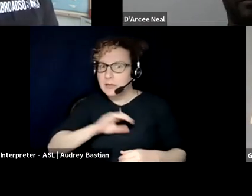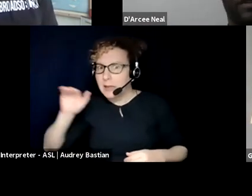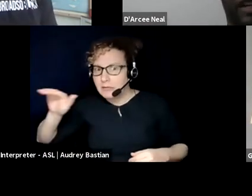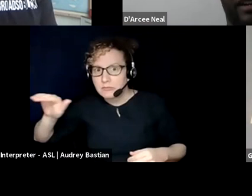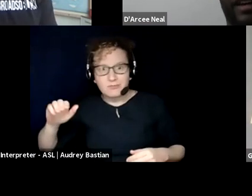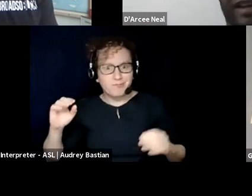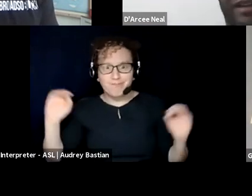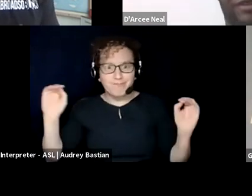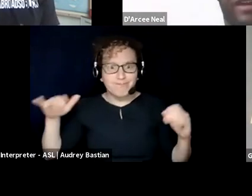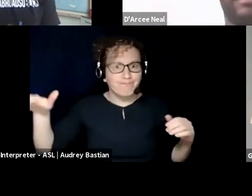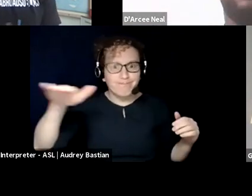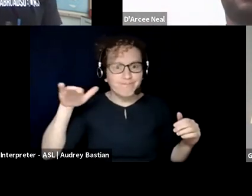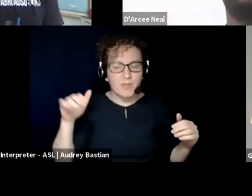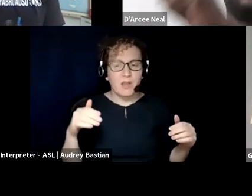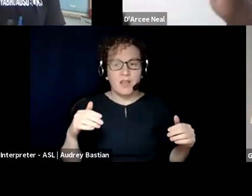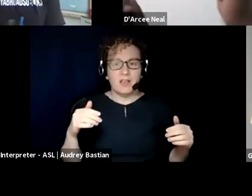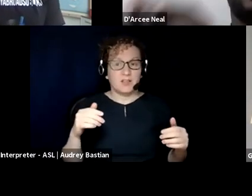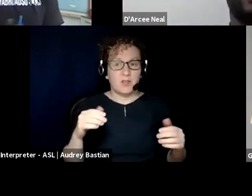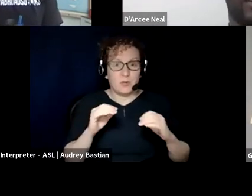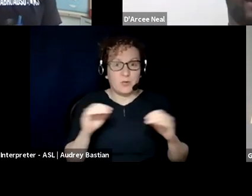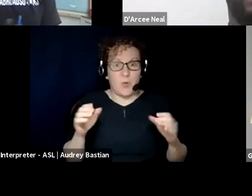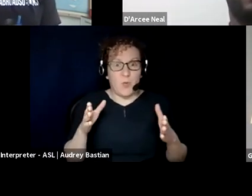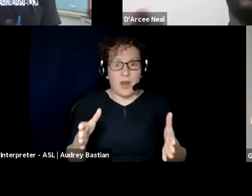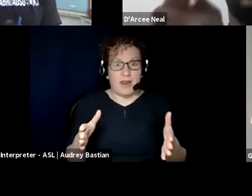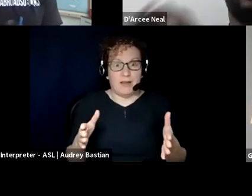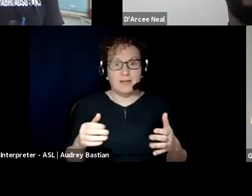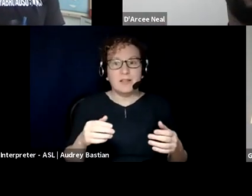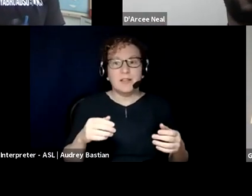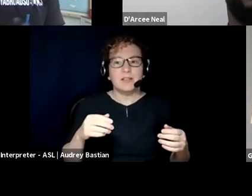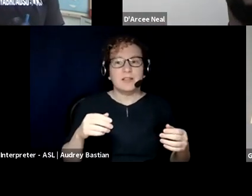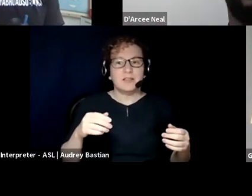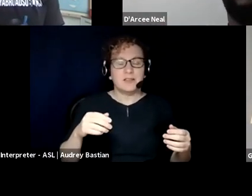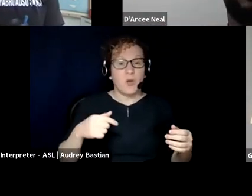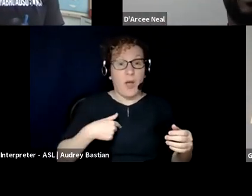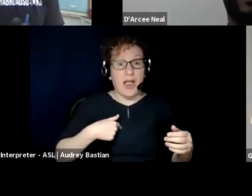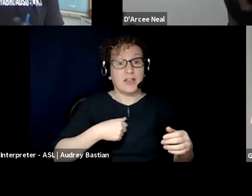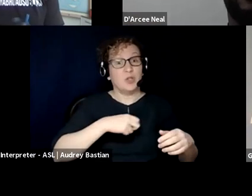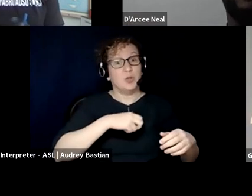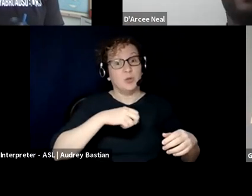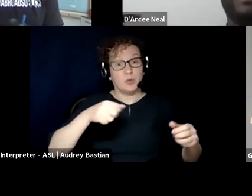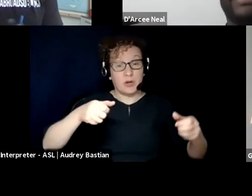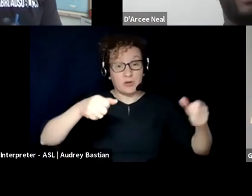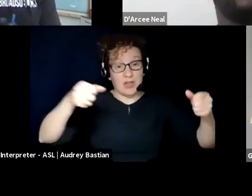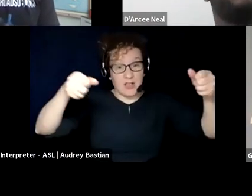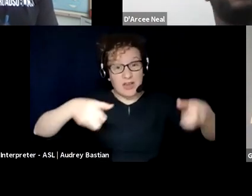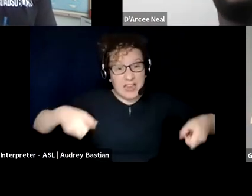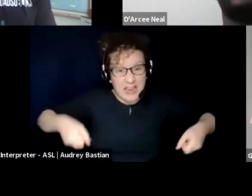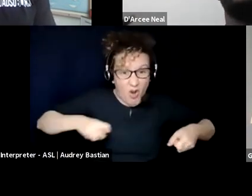out of my wheelchair and I got on the ground and put my chair into the train and then crawled up behind it and people were staring to me.